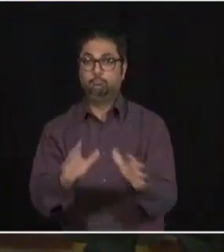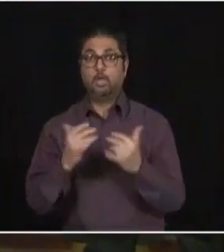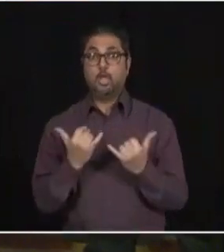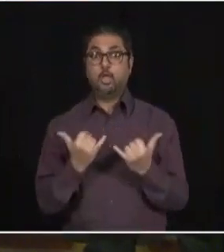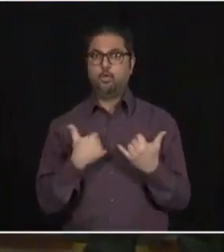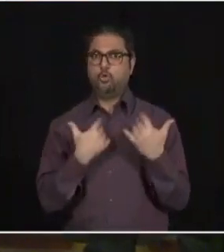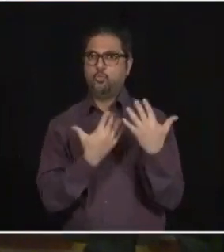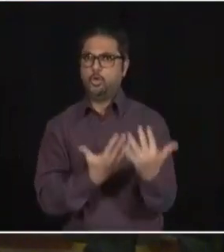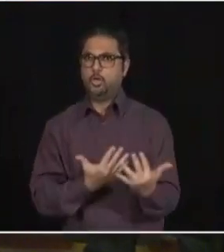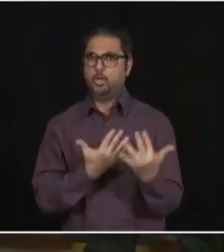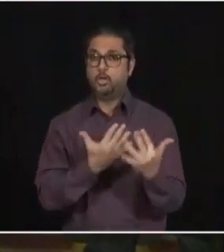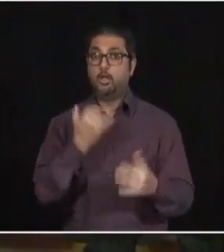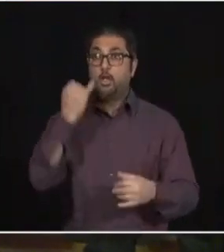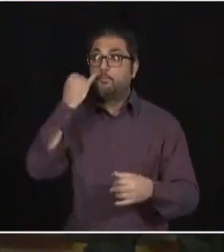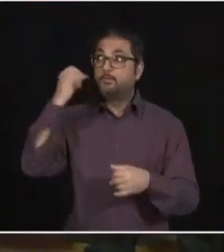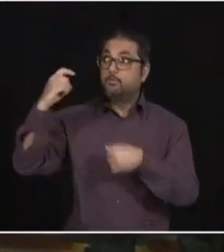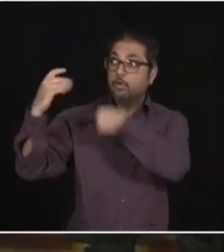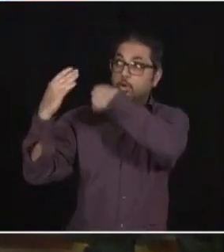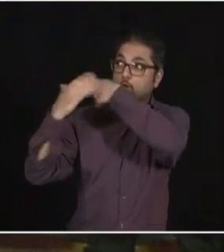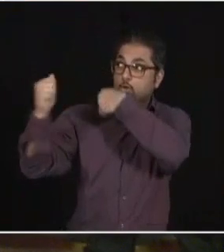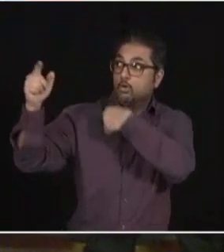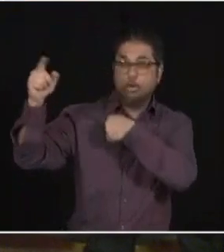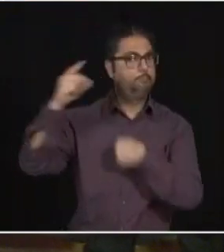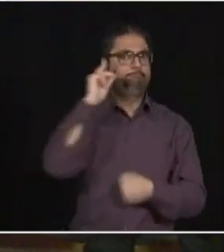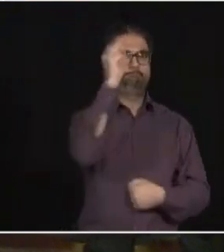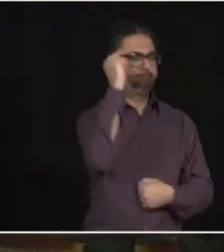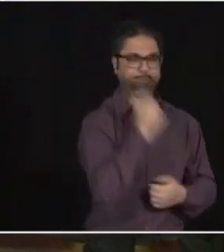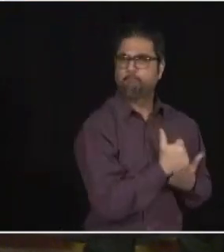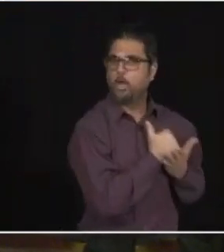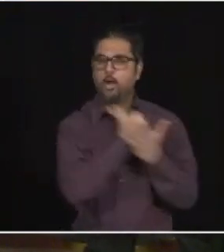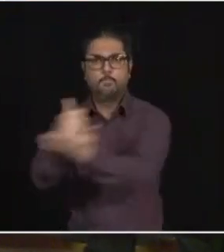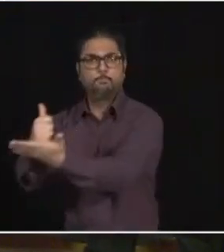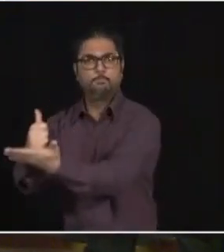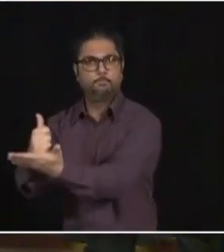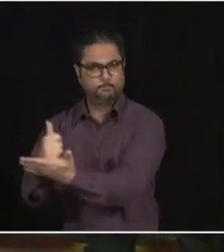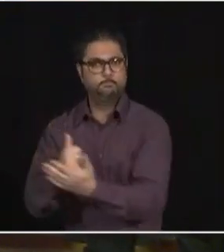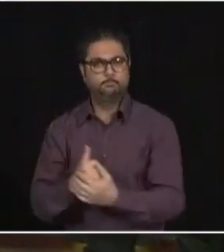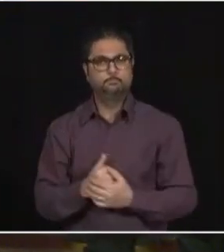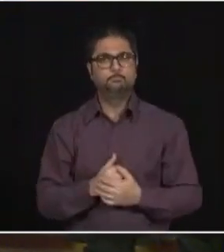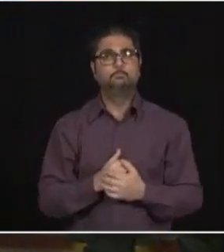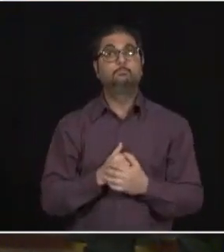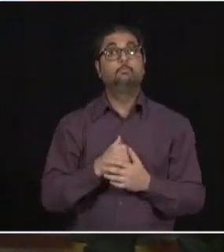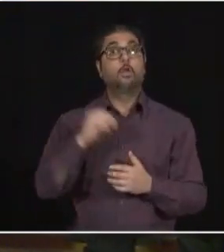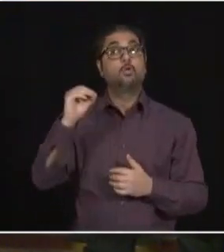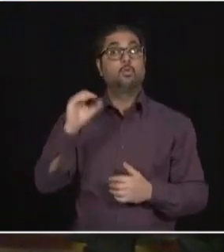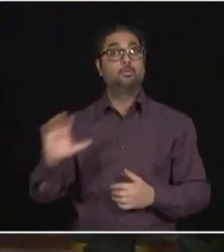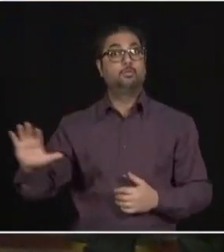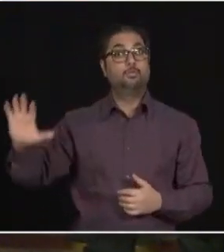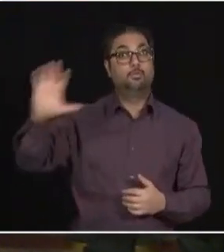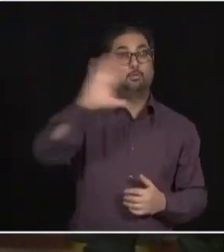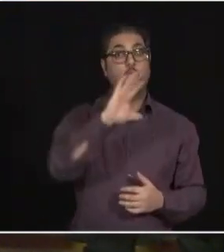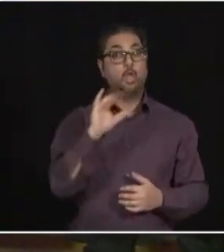reassure the people of Ontario, if you and your family are in imminent danger from flooding, we'll be ready.